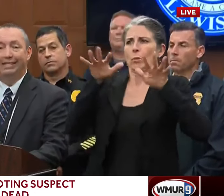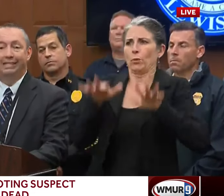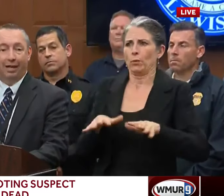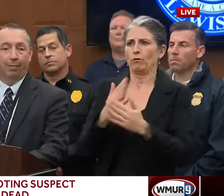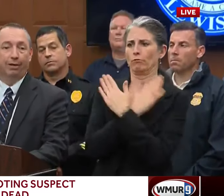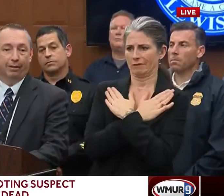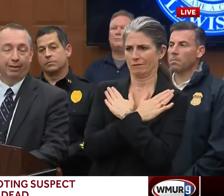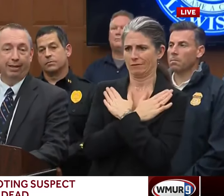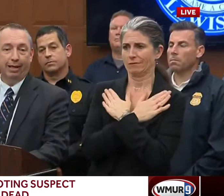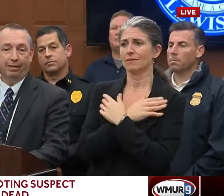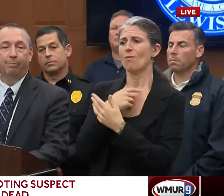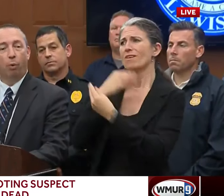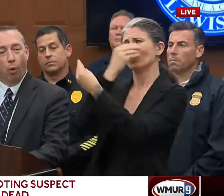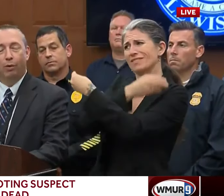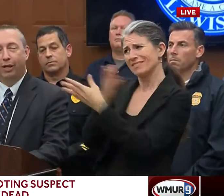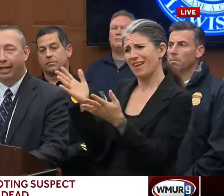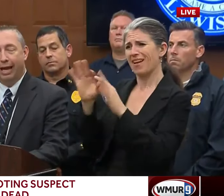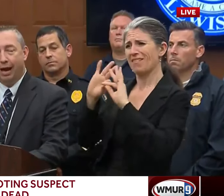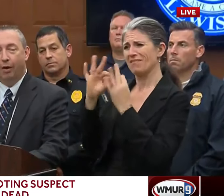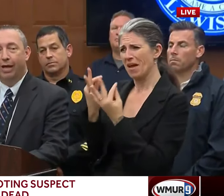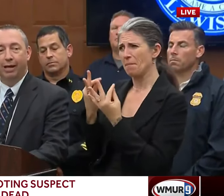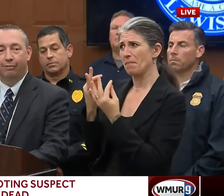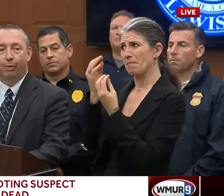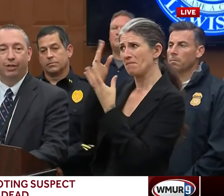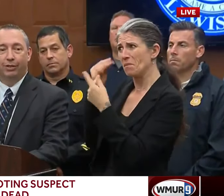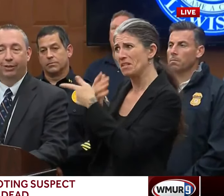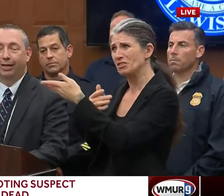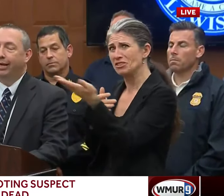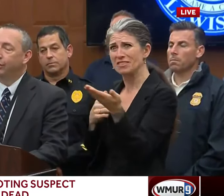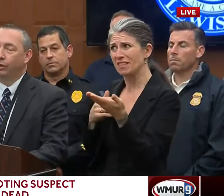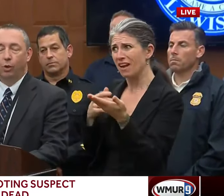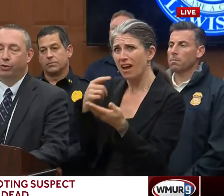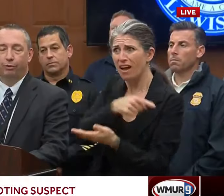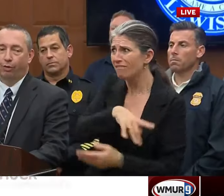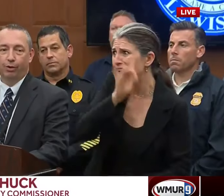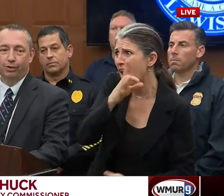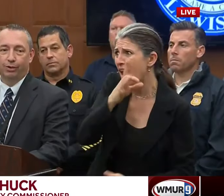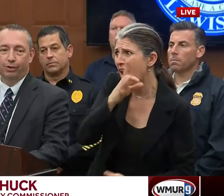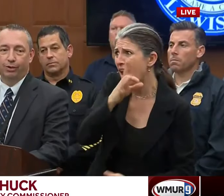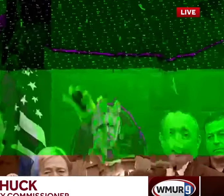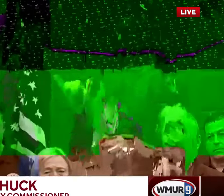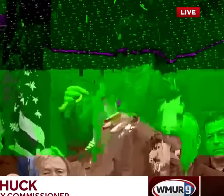THERE WASN’T A LOT OF DETAILS THERE BECAUSE WE WANTED TO TALK TO THE VICTIM’S FAMILIES. WE WANTED TO SAY THIS IS COMING IN.